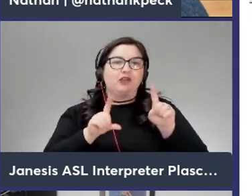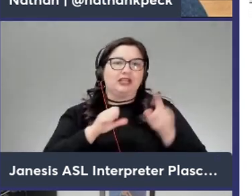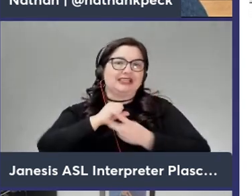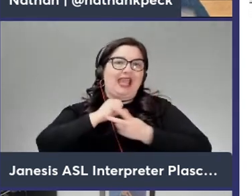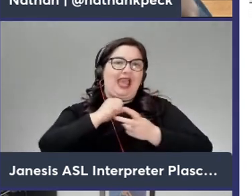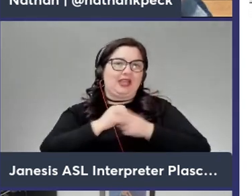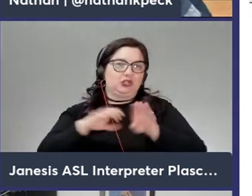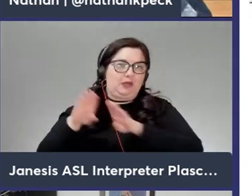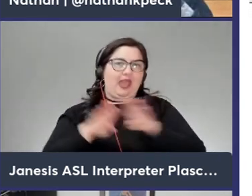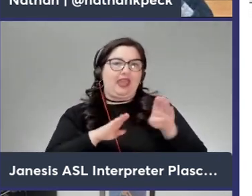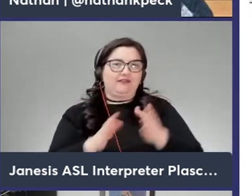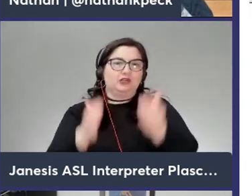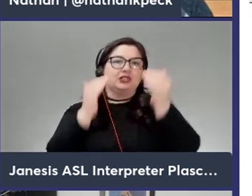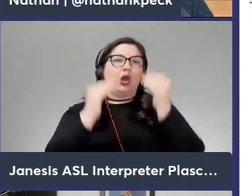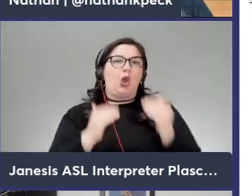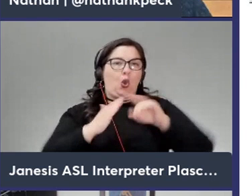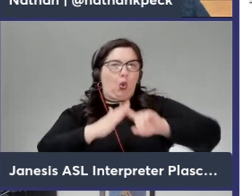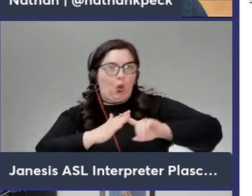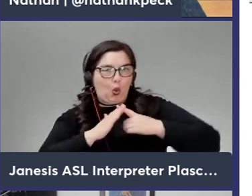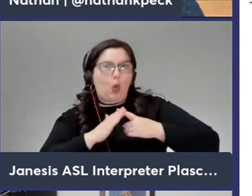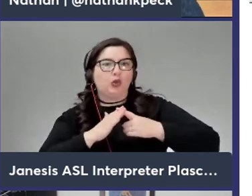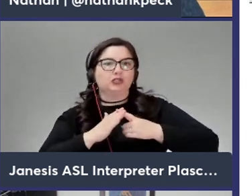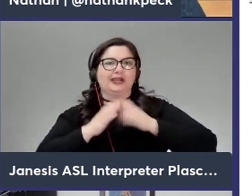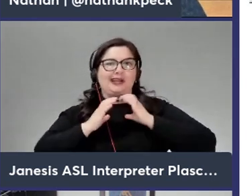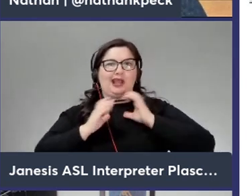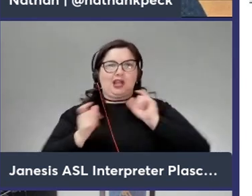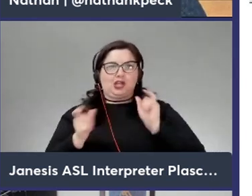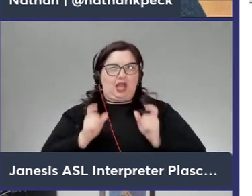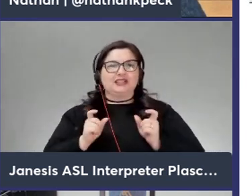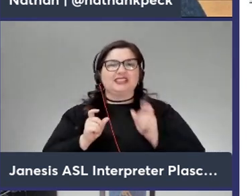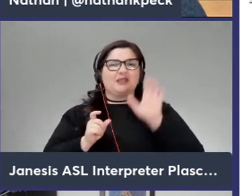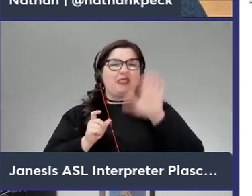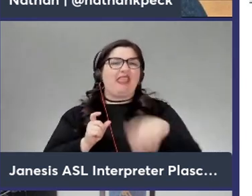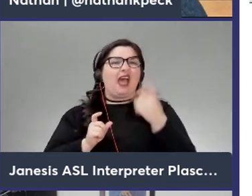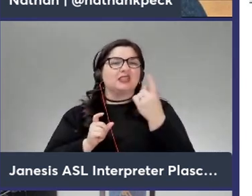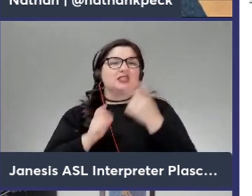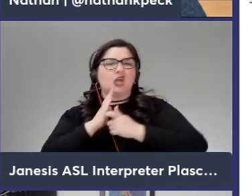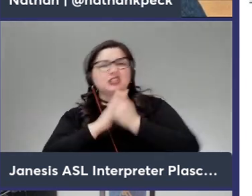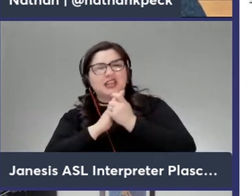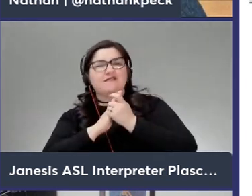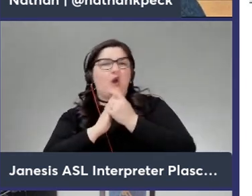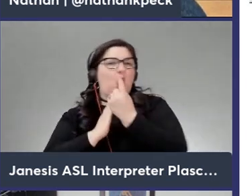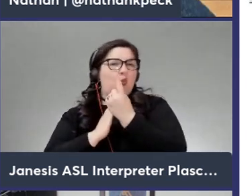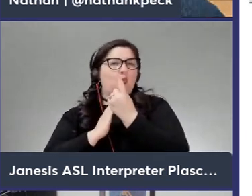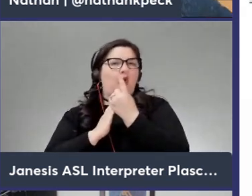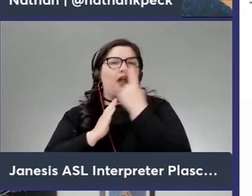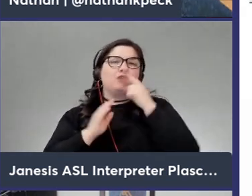and we can see that we have our custom Origin already created, that's the default one that we created when we created the distribution.